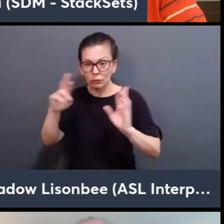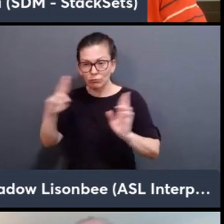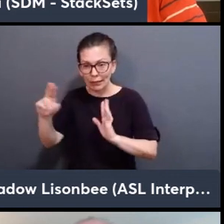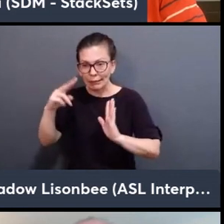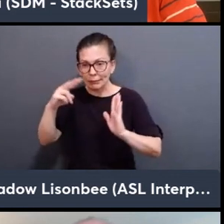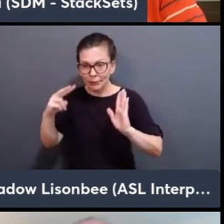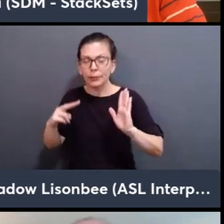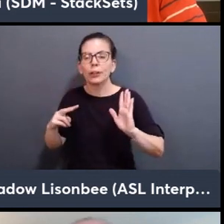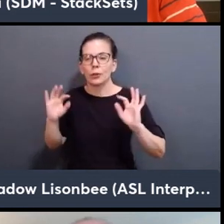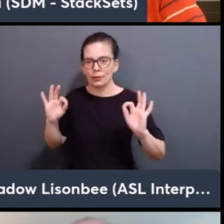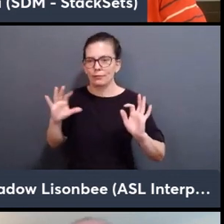Okay, just submit.